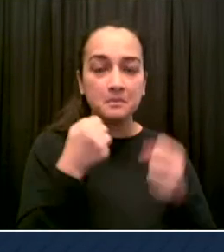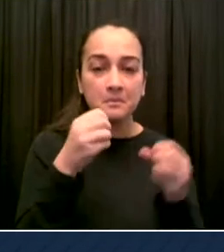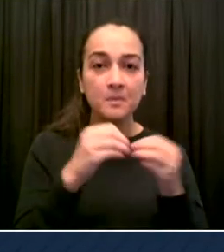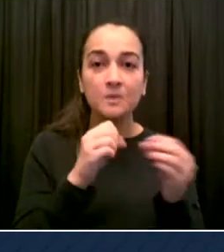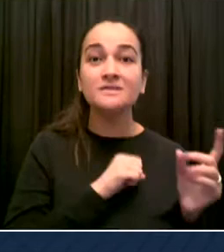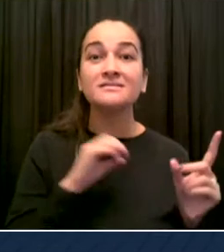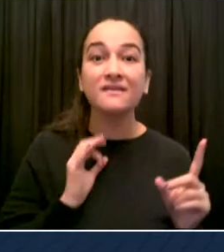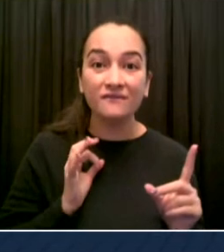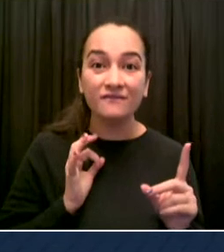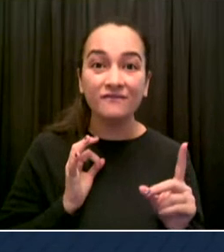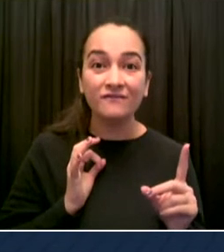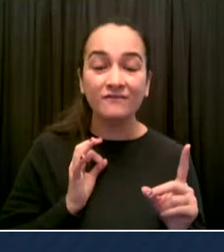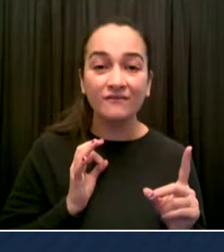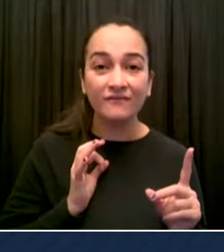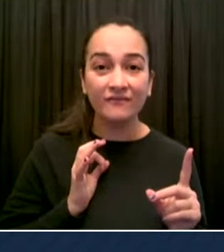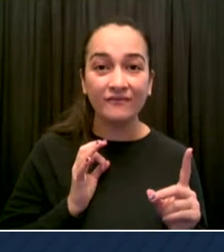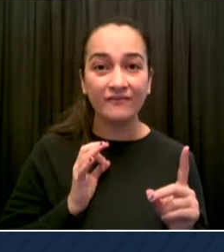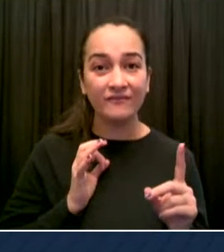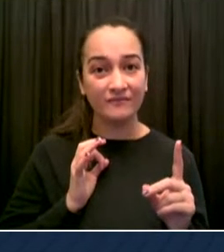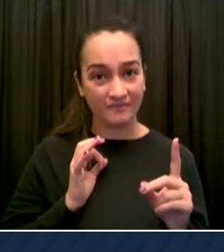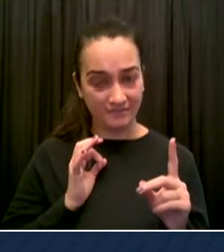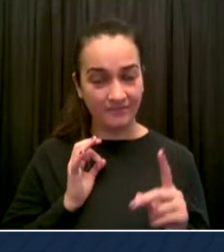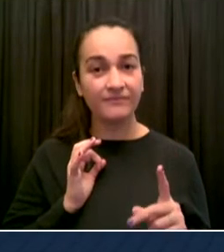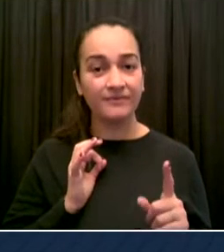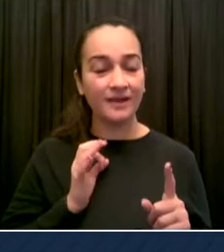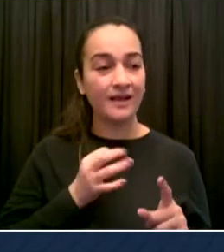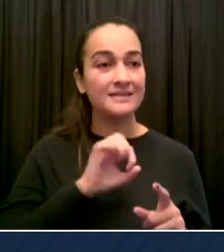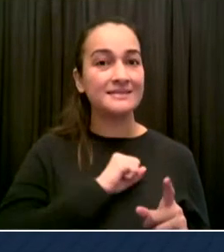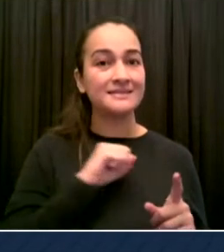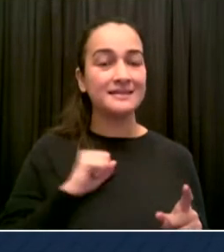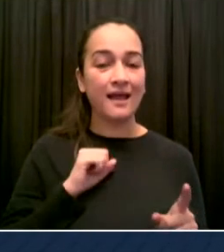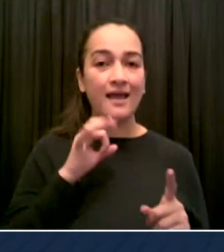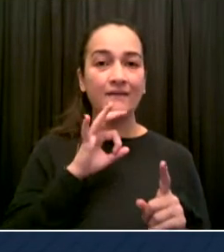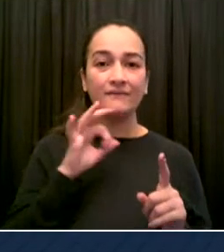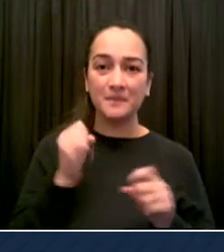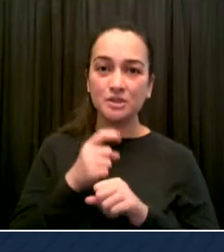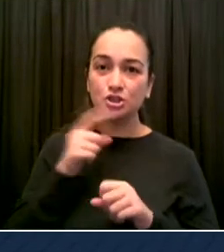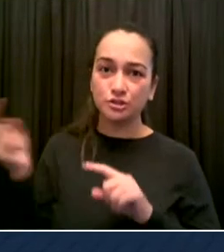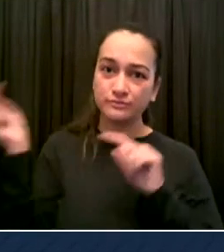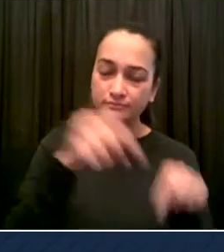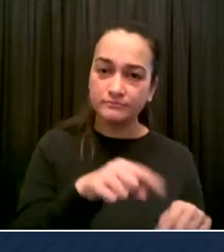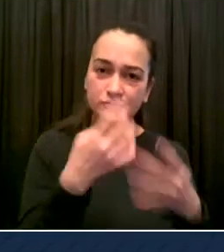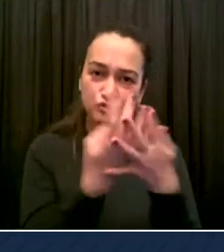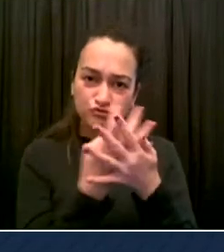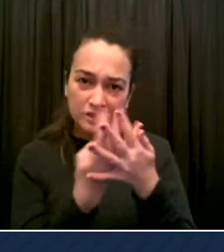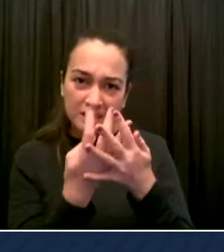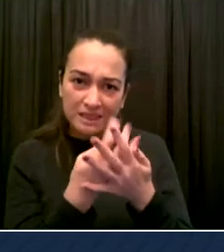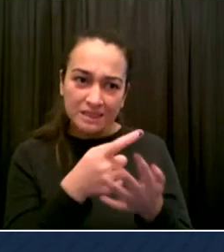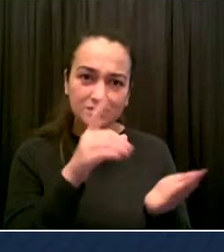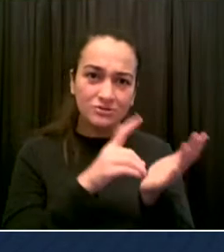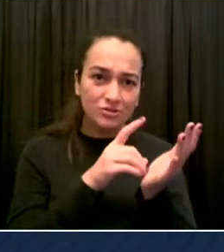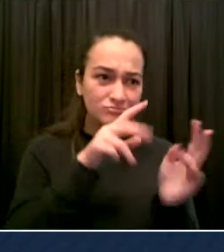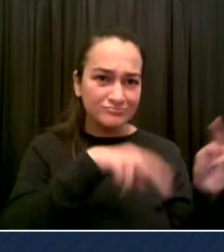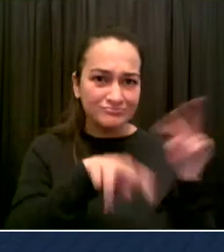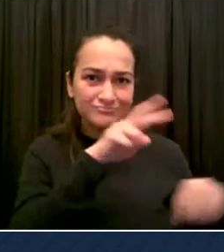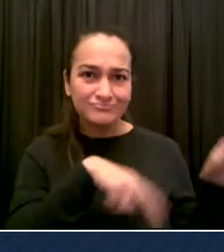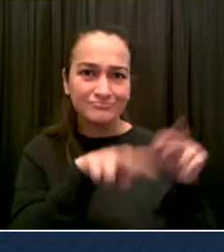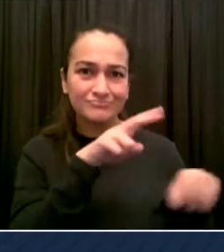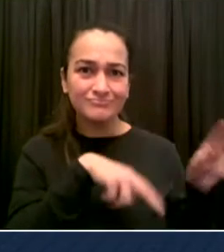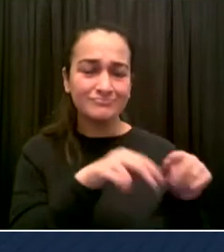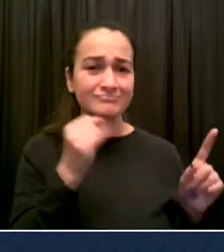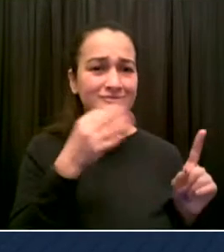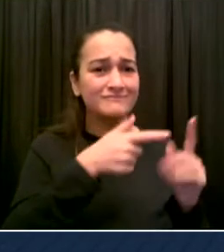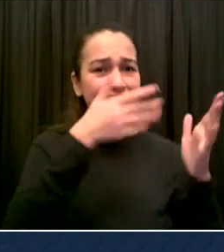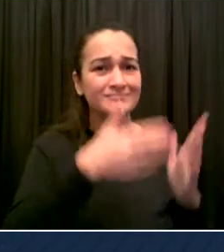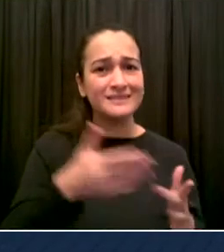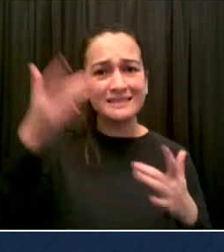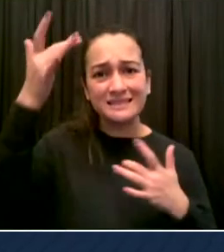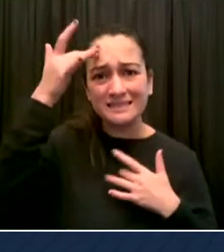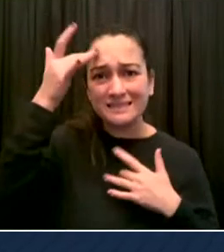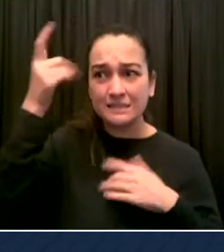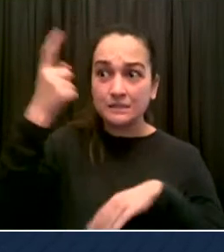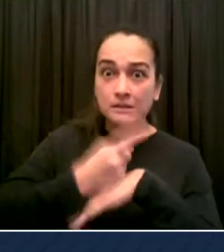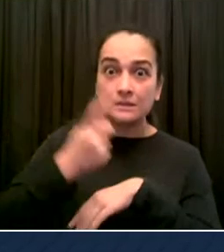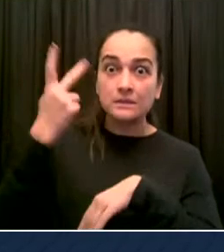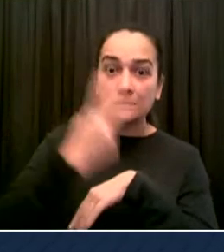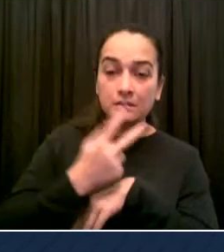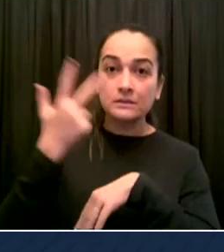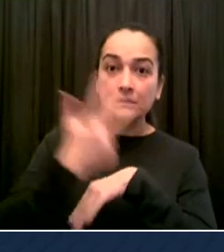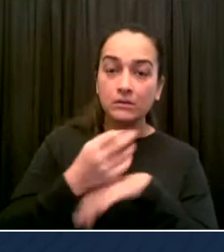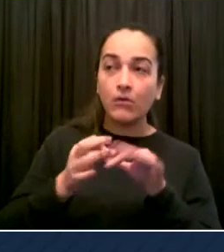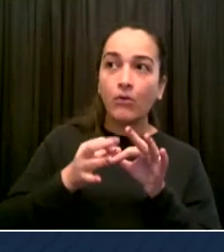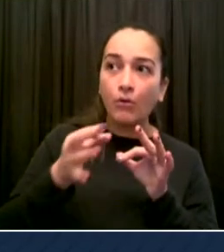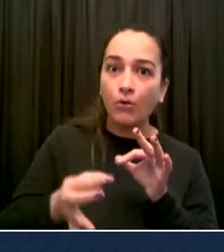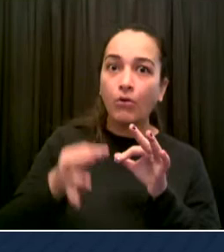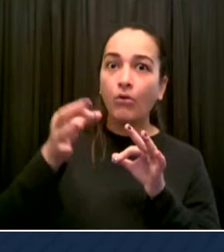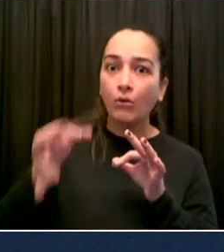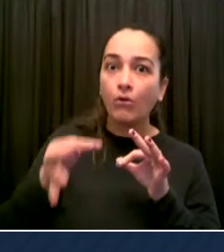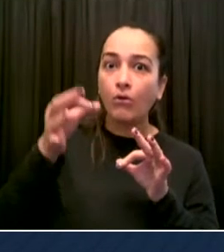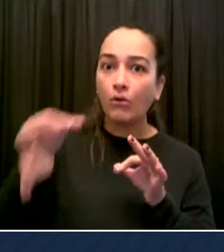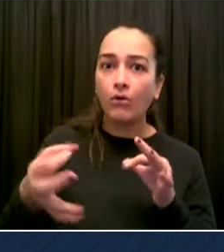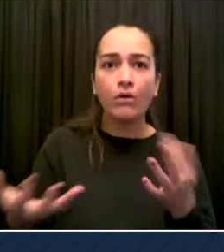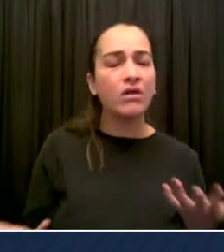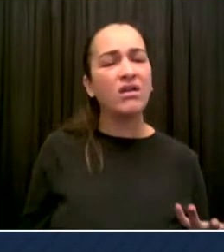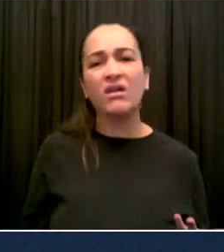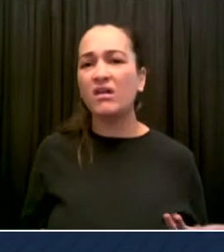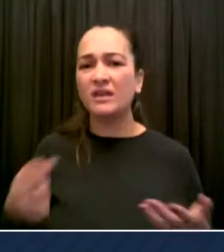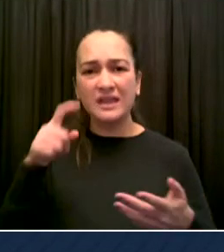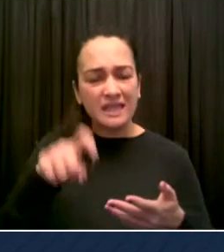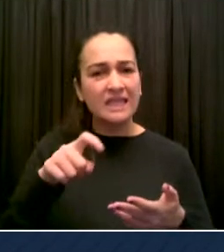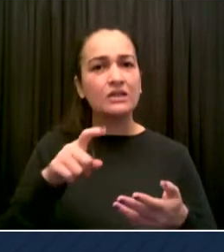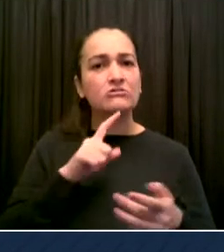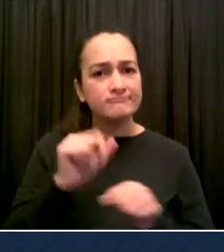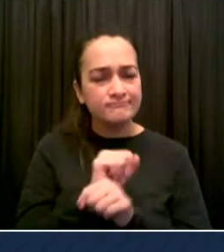SINGLE OFFICER IS ON DUTY WHO